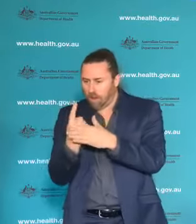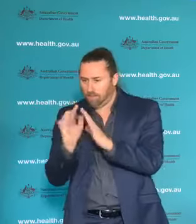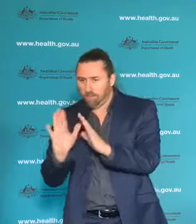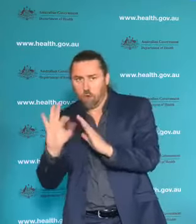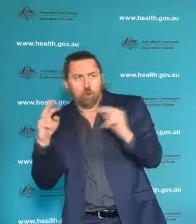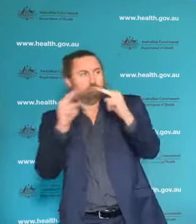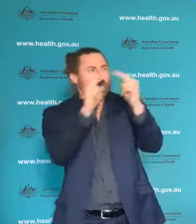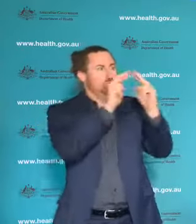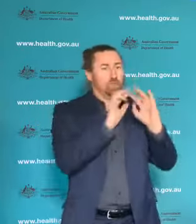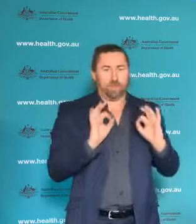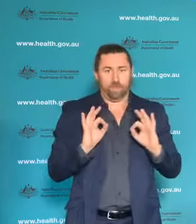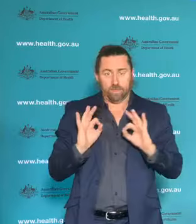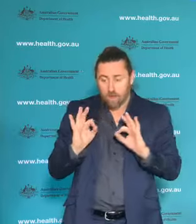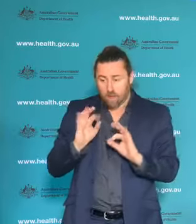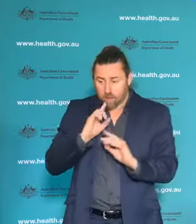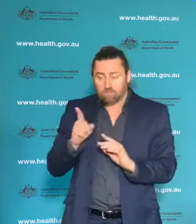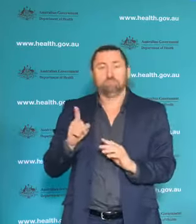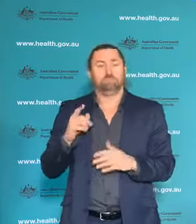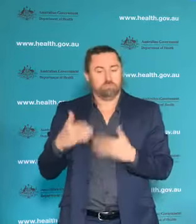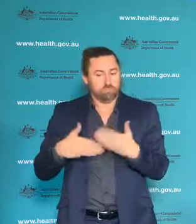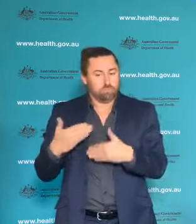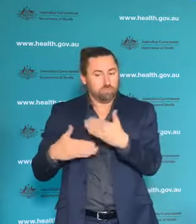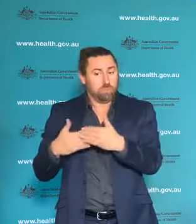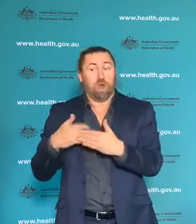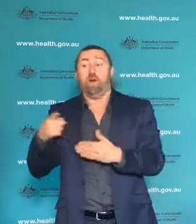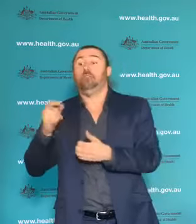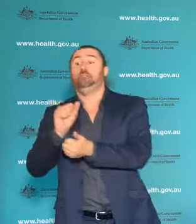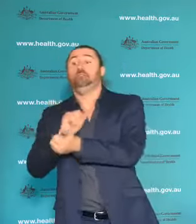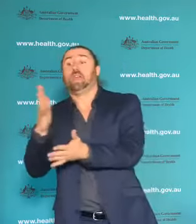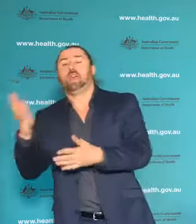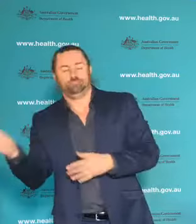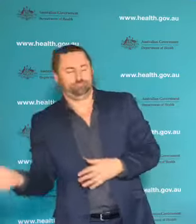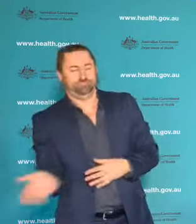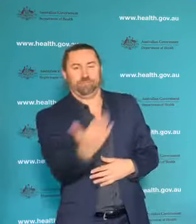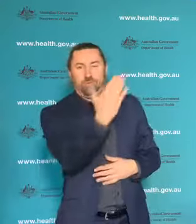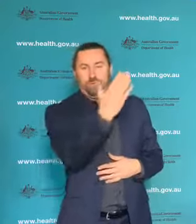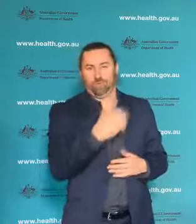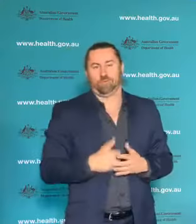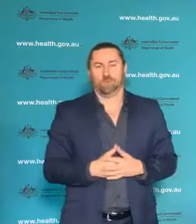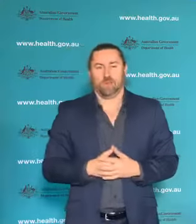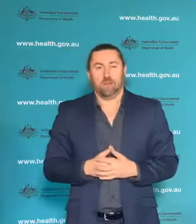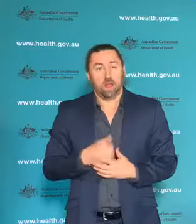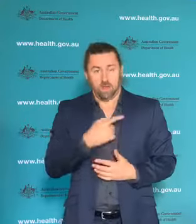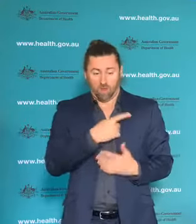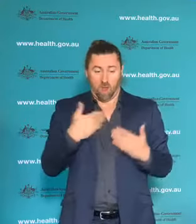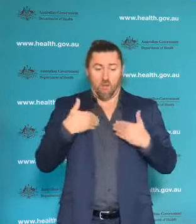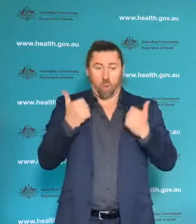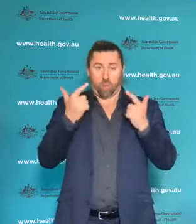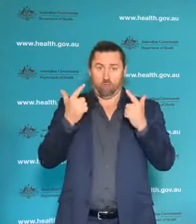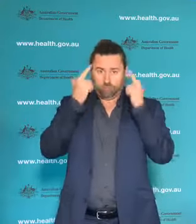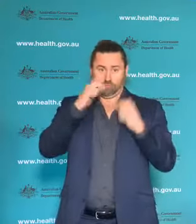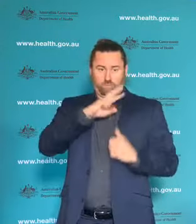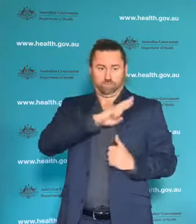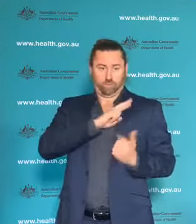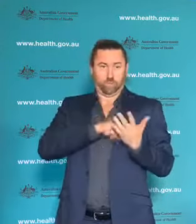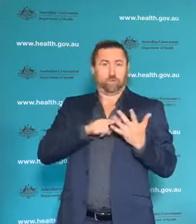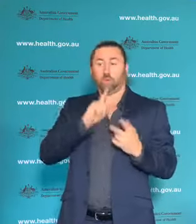told by the health authorities that they are no longer infectious and no longer a risk to other people.